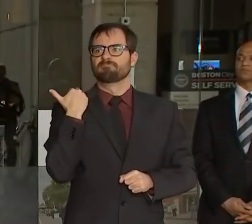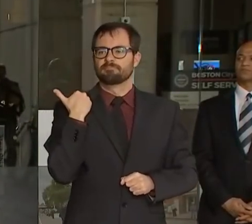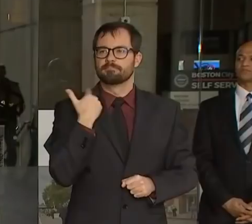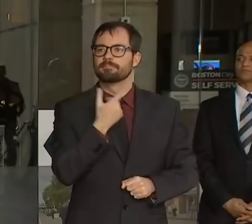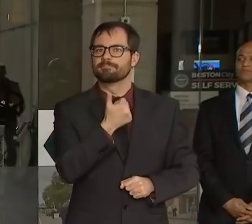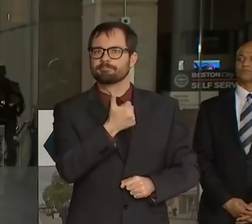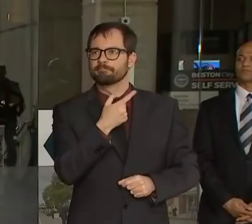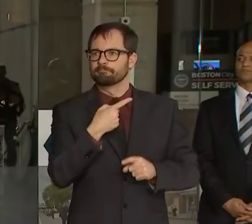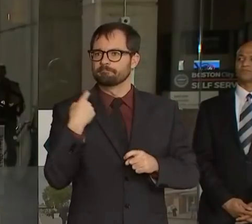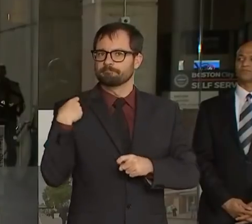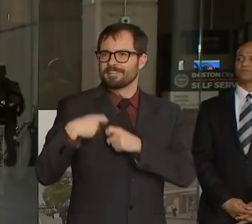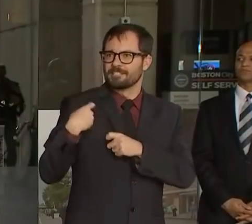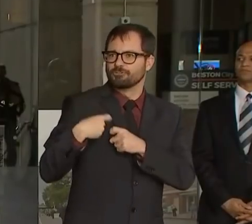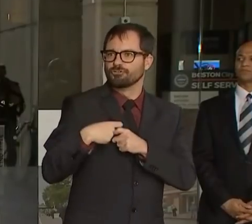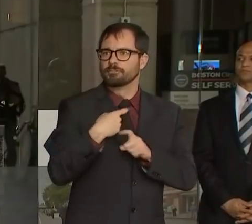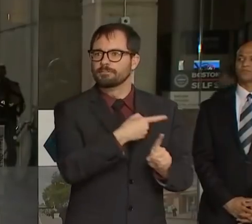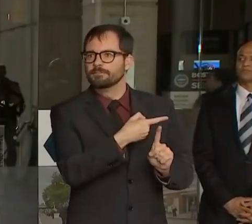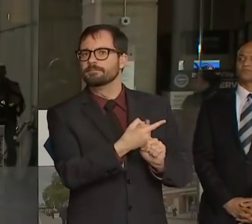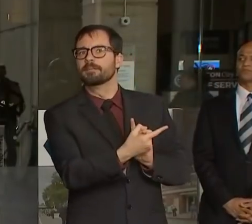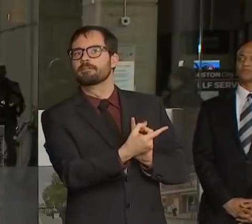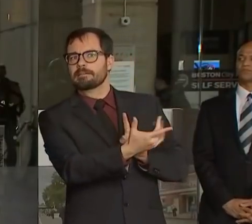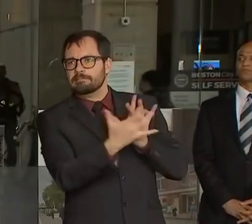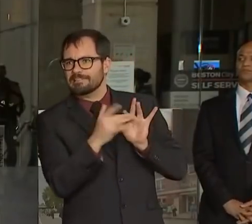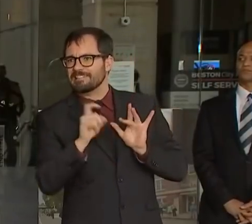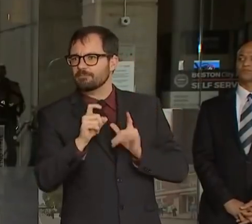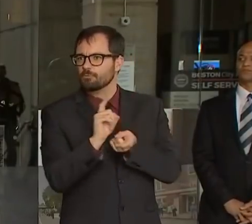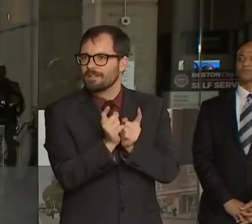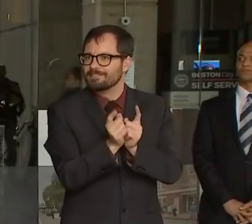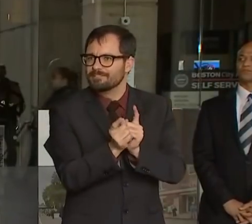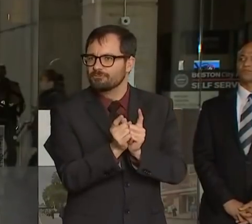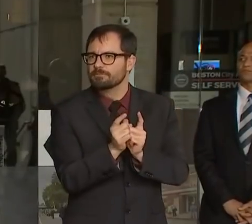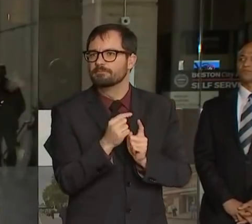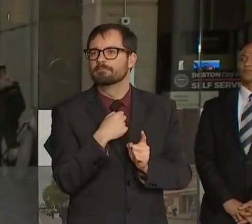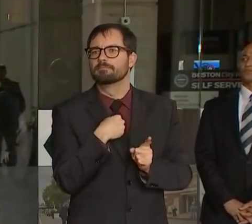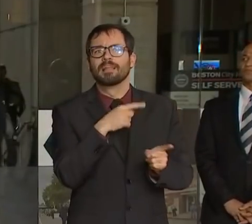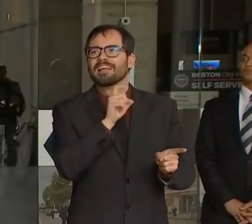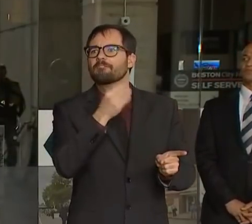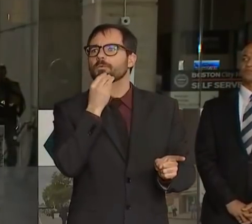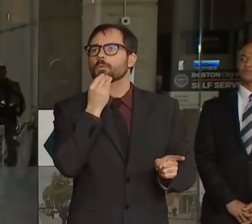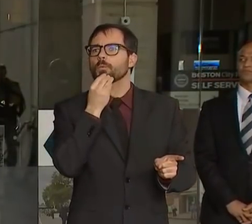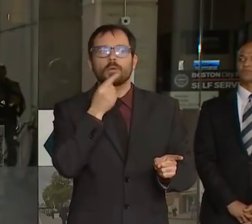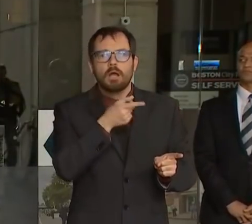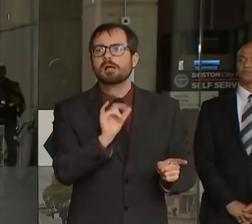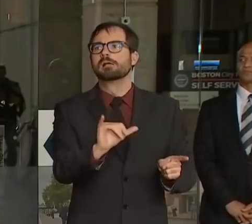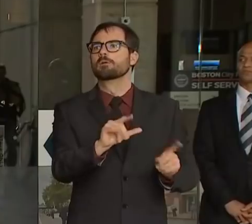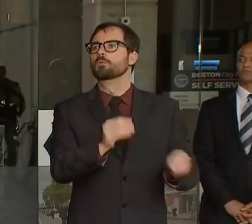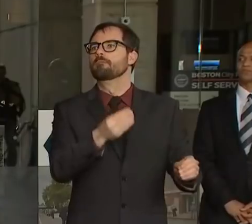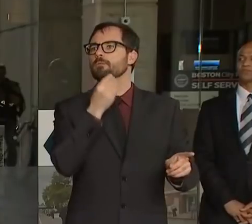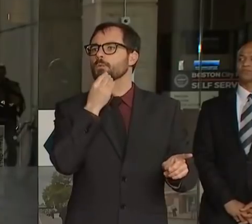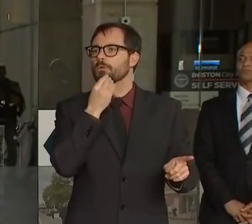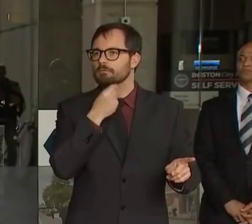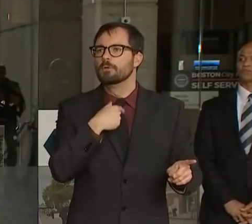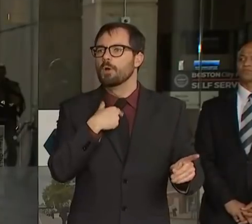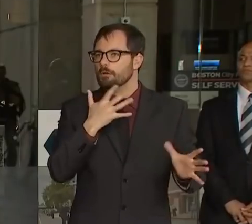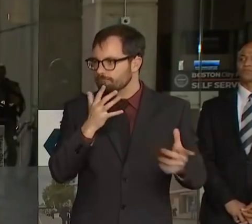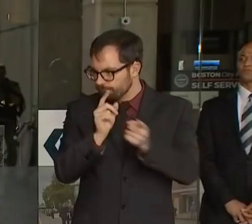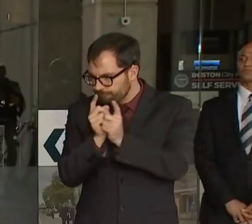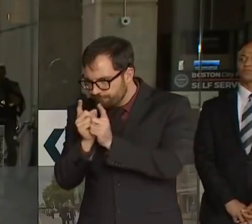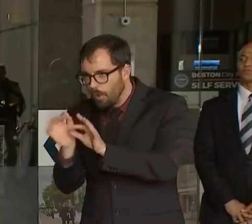AND HELP YOU OUT. WE HAD A CALL THE OTHER DAY FROM A WOMAN WHO WAS A SPANISH SPEAKER. WE WERE ABLE TO GET TRANSLATION. SHE WAS LOOKING TO GET